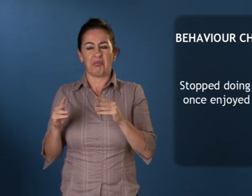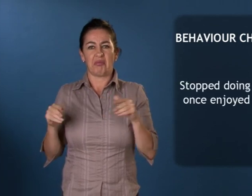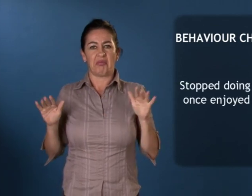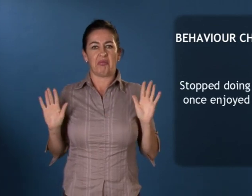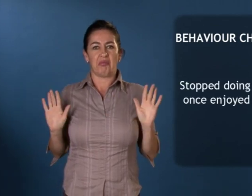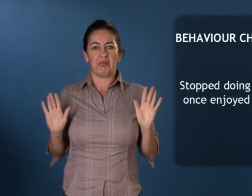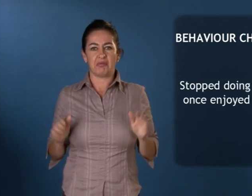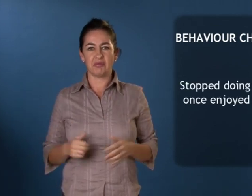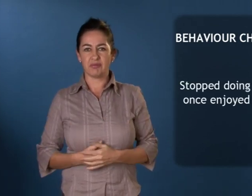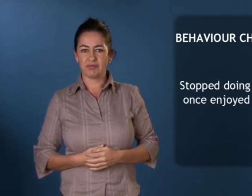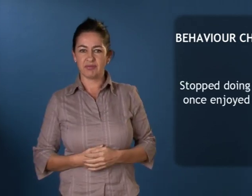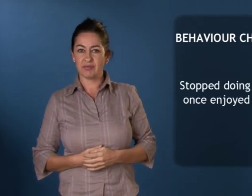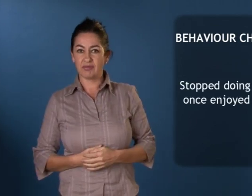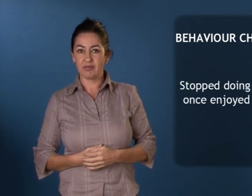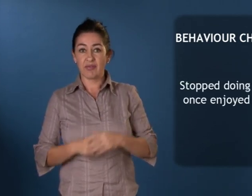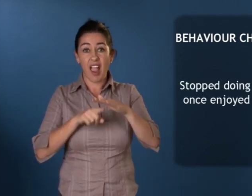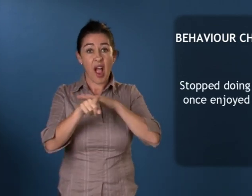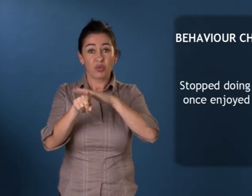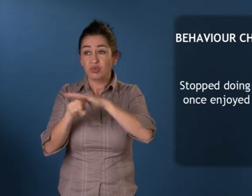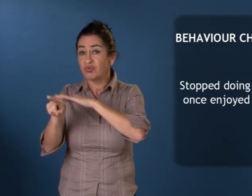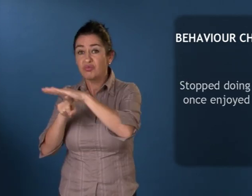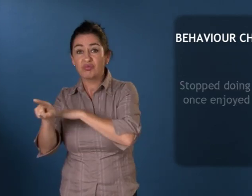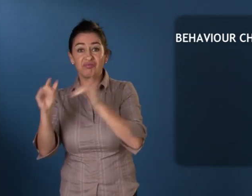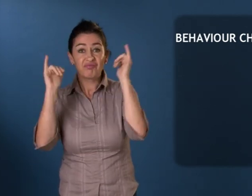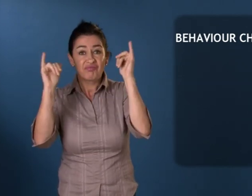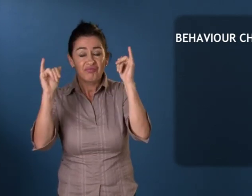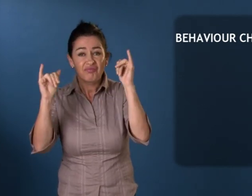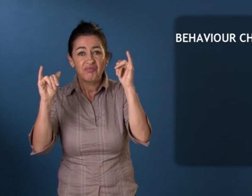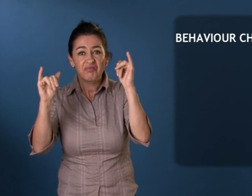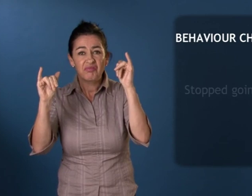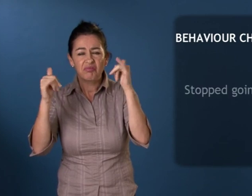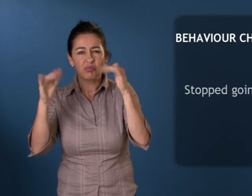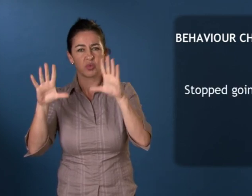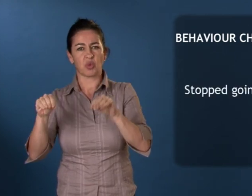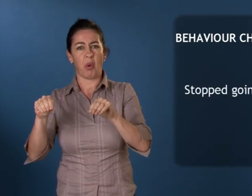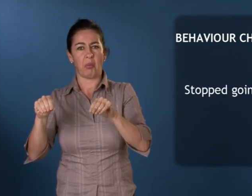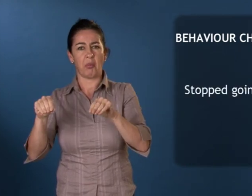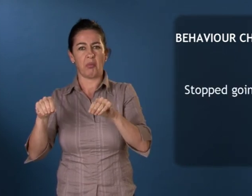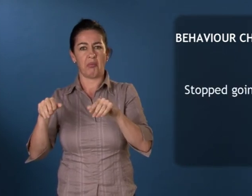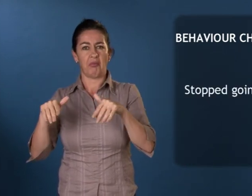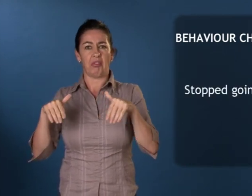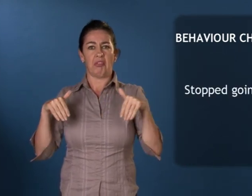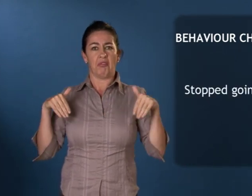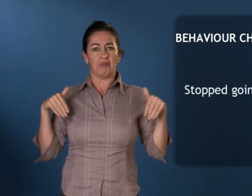You may stop doing the things that you once enjoyed. You could stop going out.